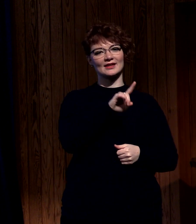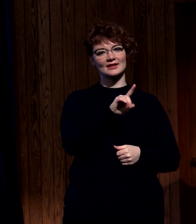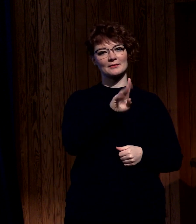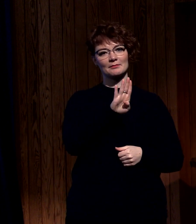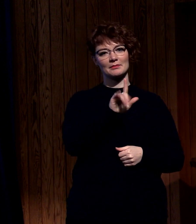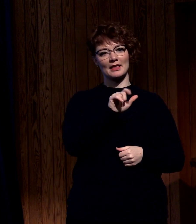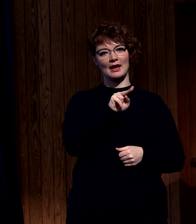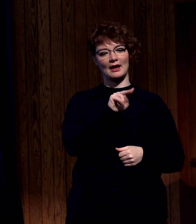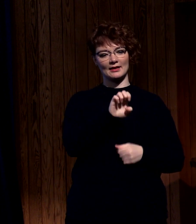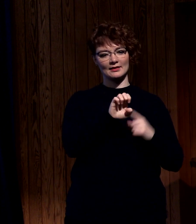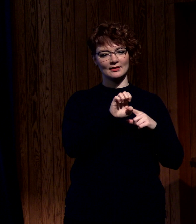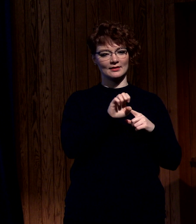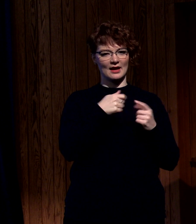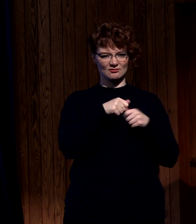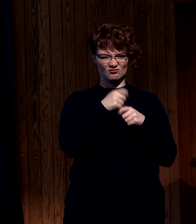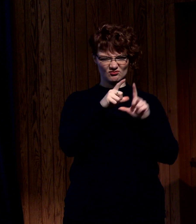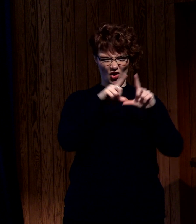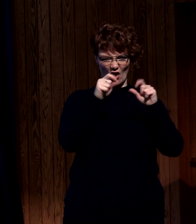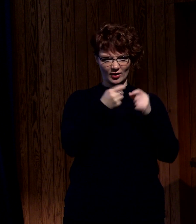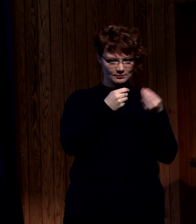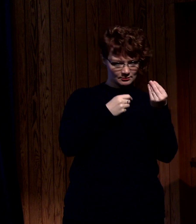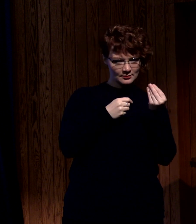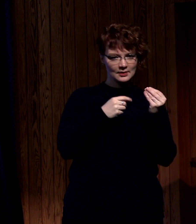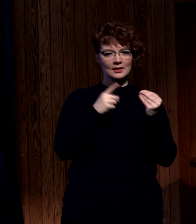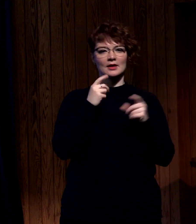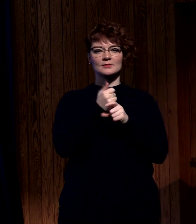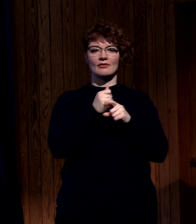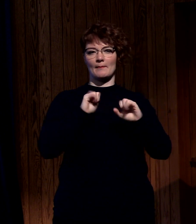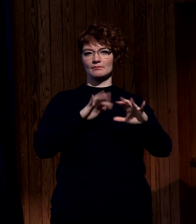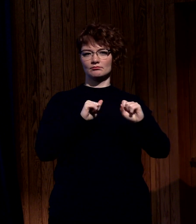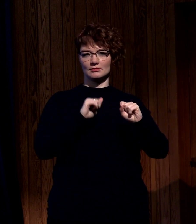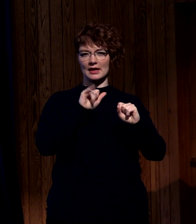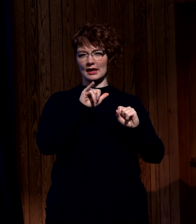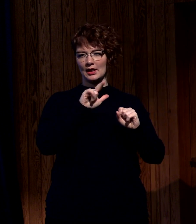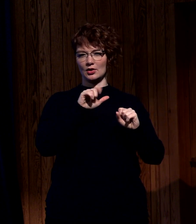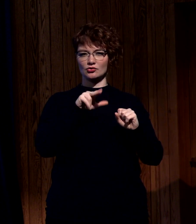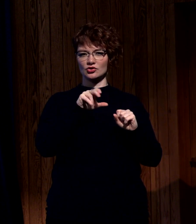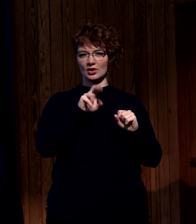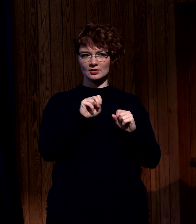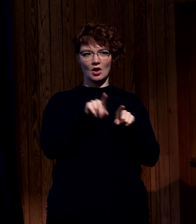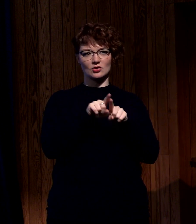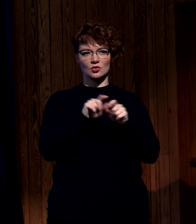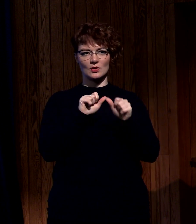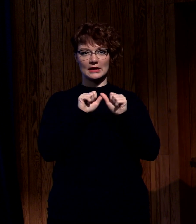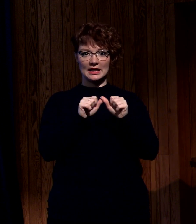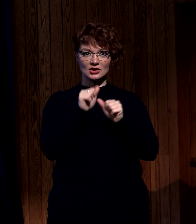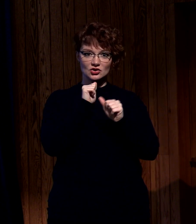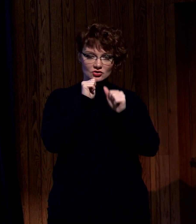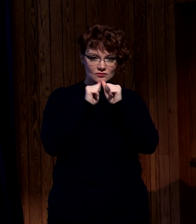cards right there. He's known as a famous illusionist and endurance athlete. He does a lot of crazy stuff, but he's mostly